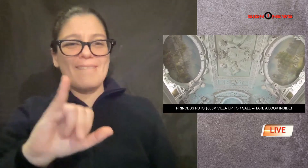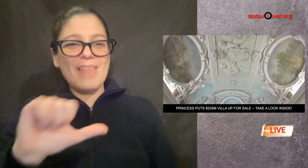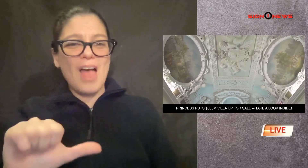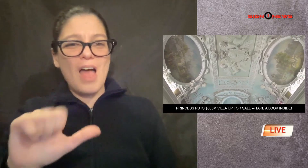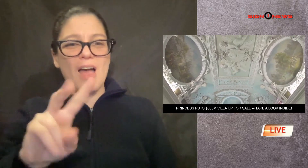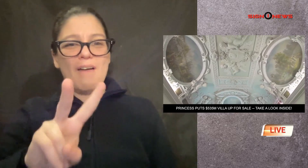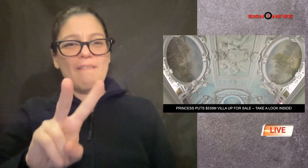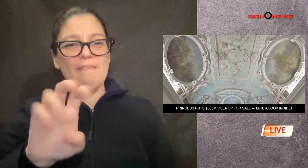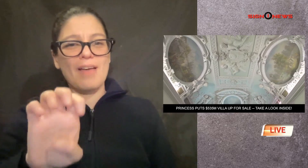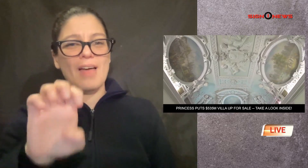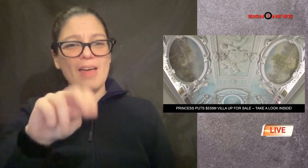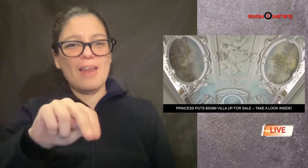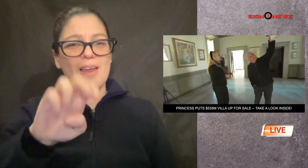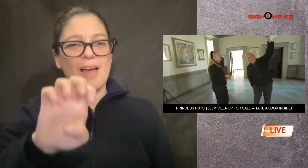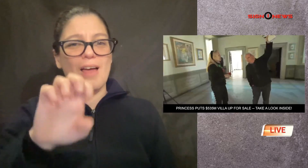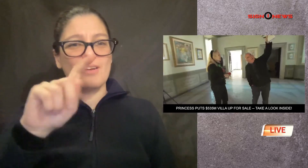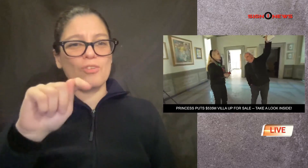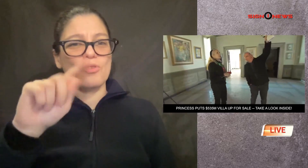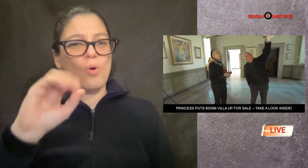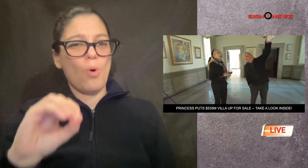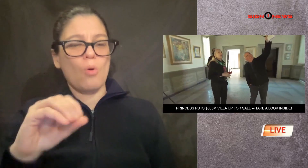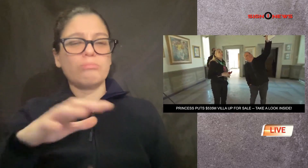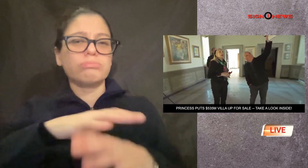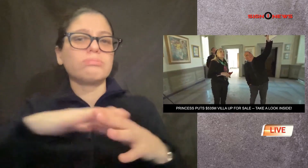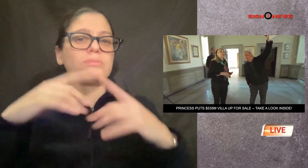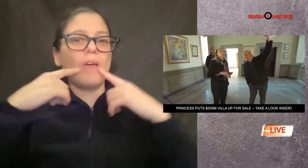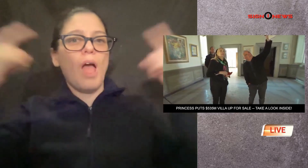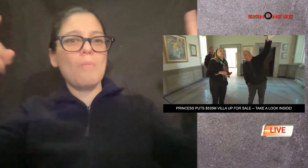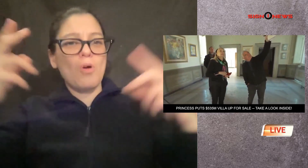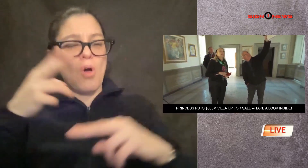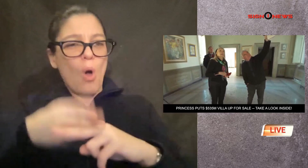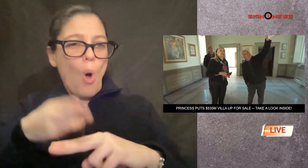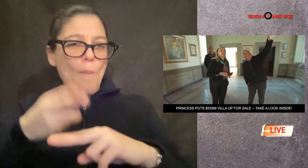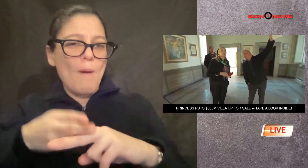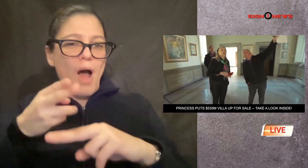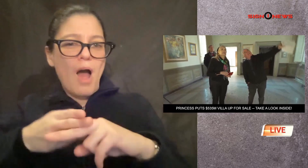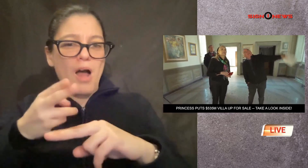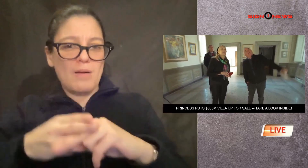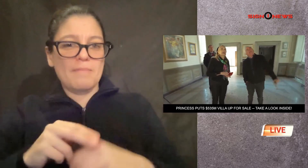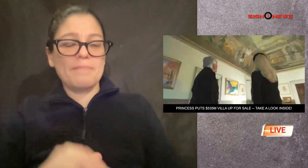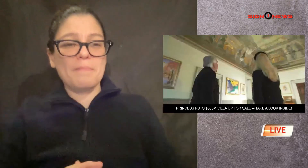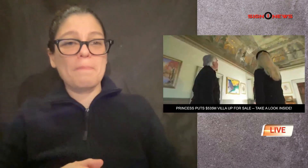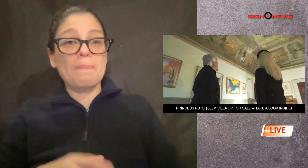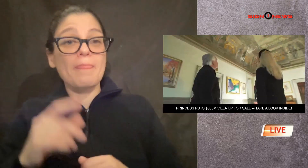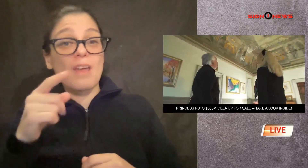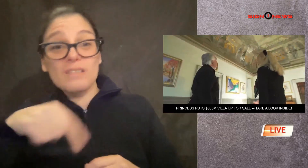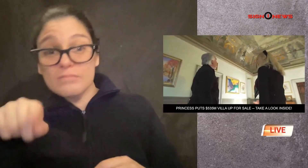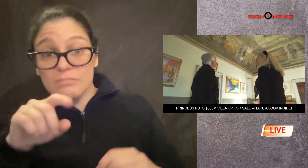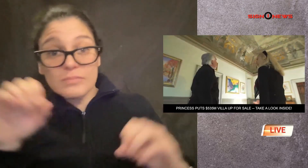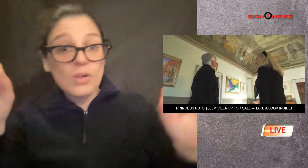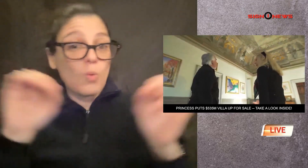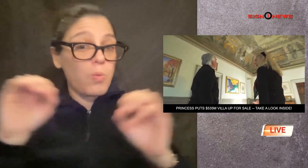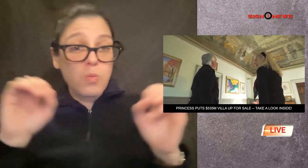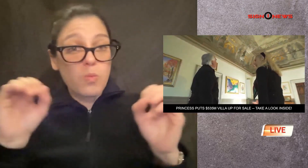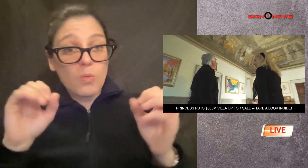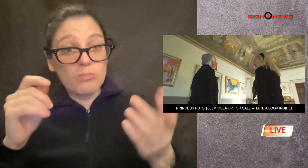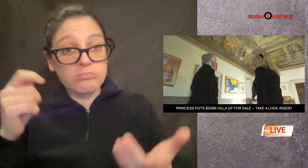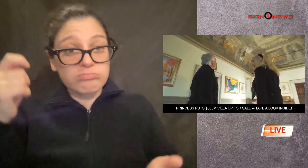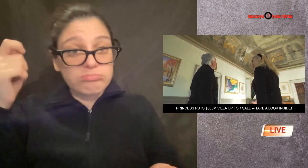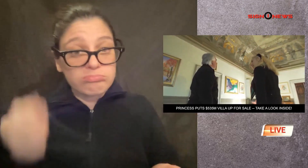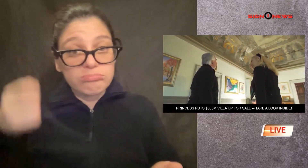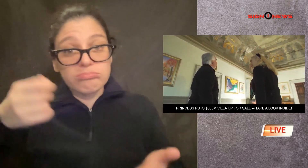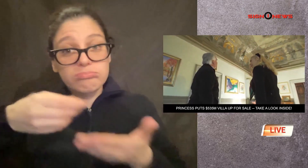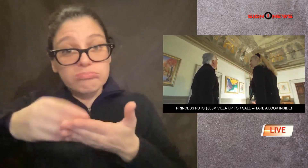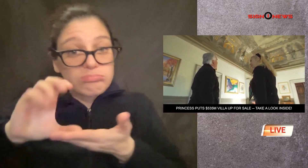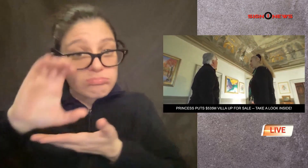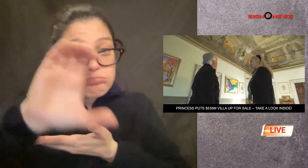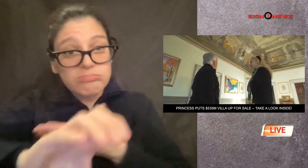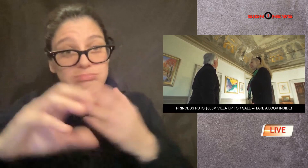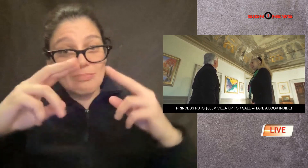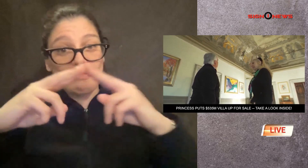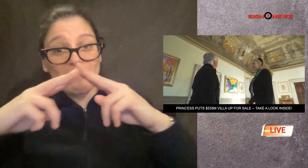walk from via Veneto Rome's most exclusive shopping district no one bid on the Villa